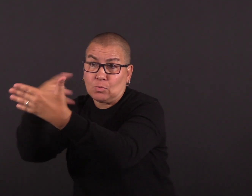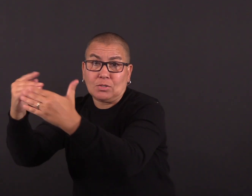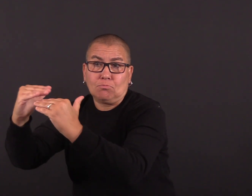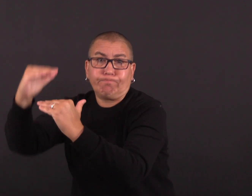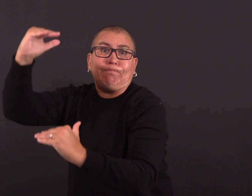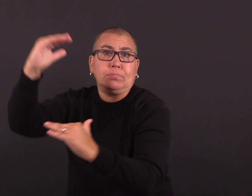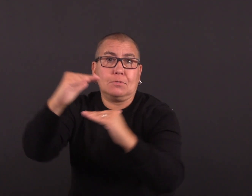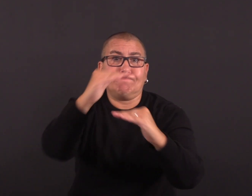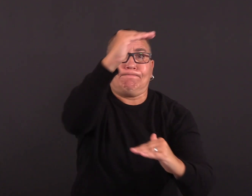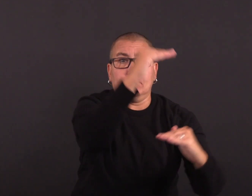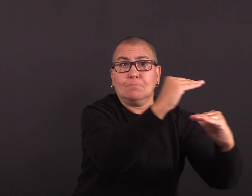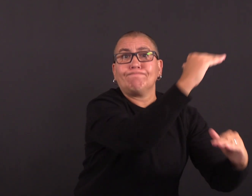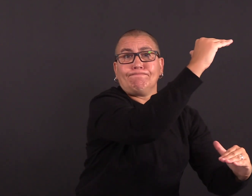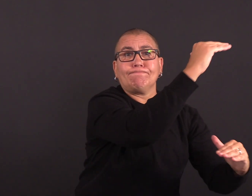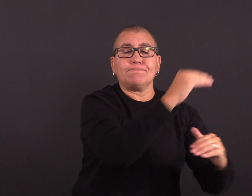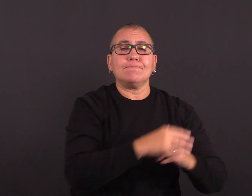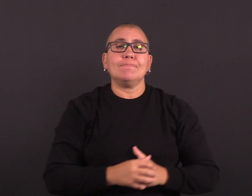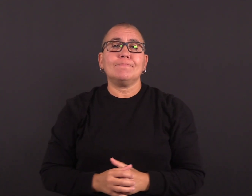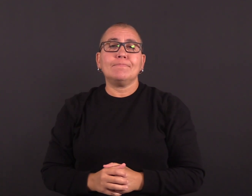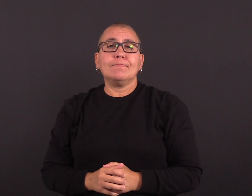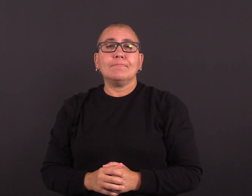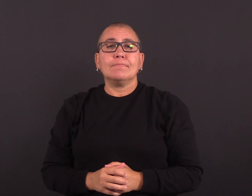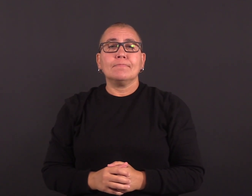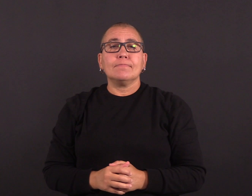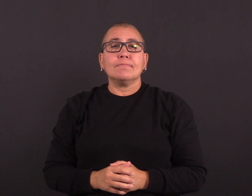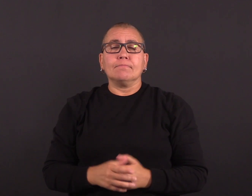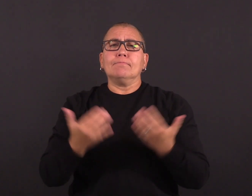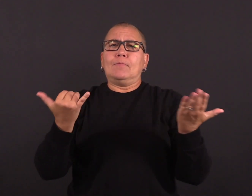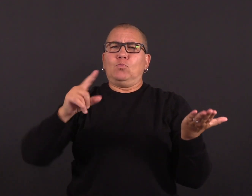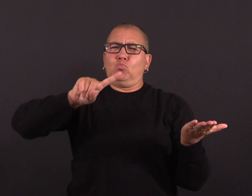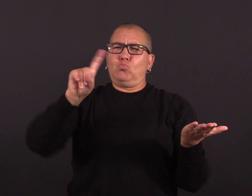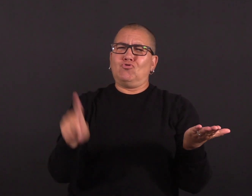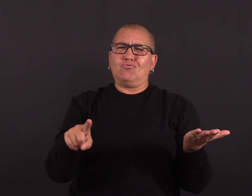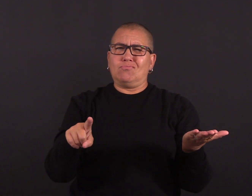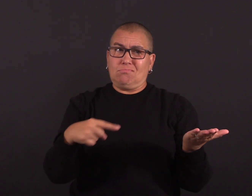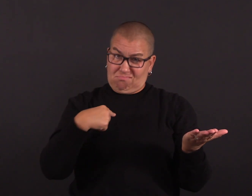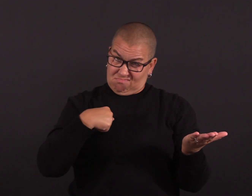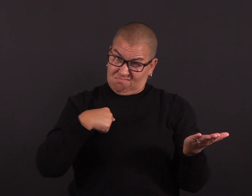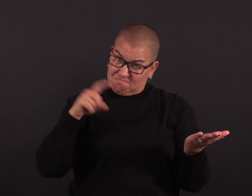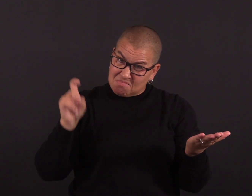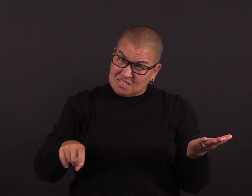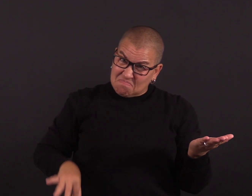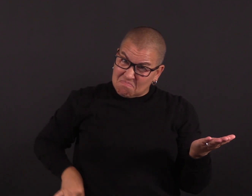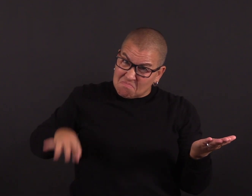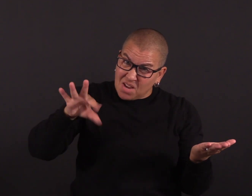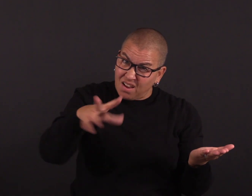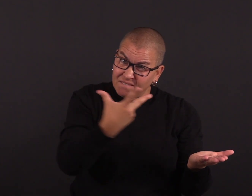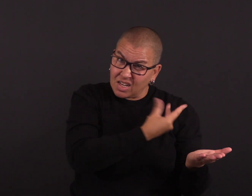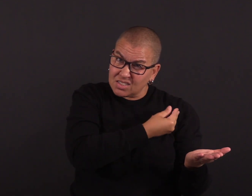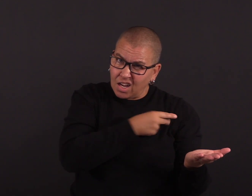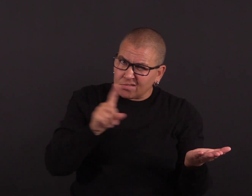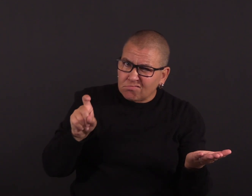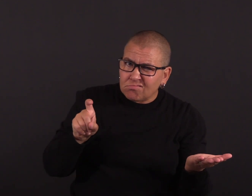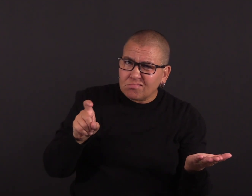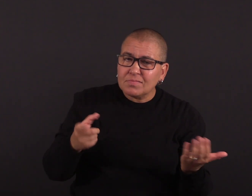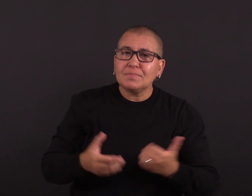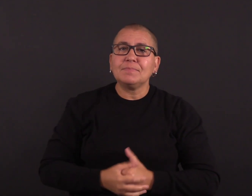and that will remain true for most. Two of Minnesota's largest insurers, Medica